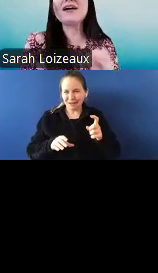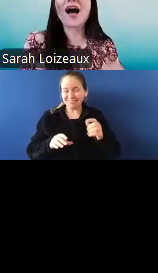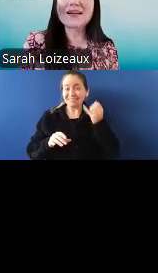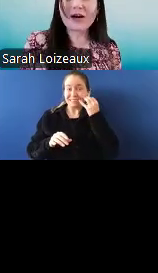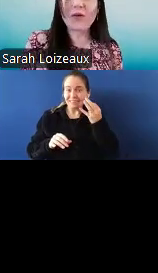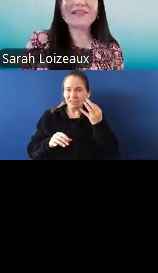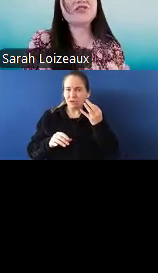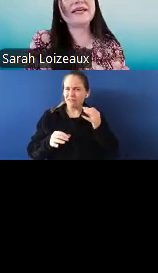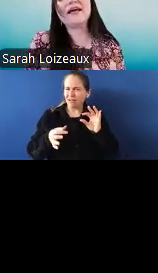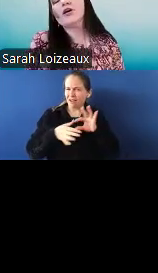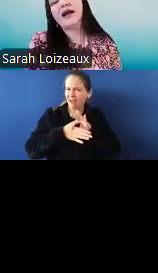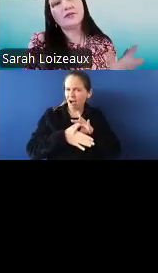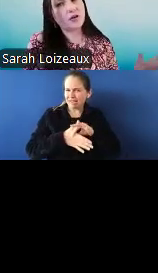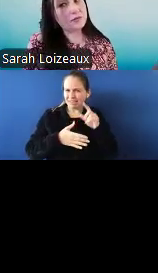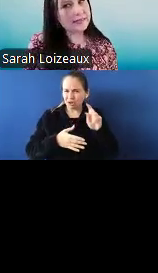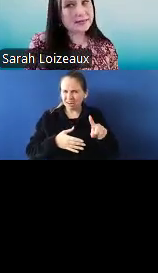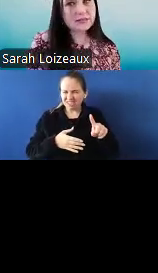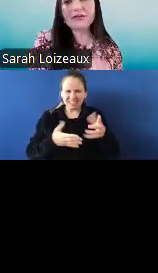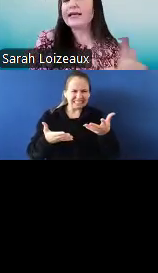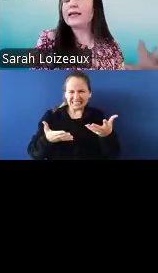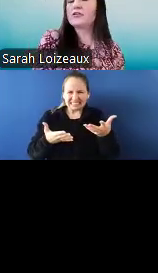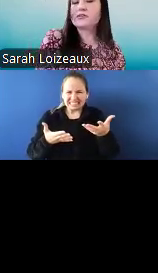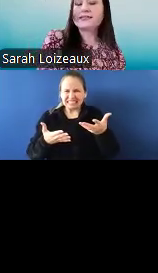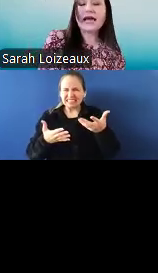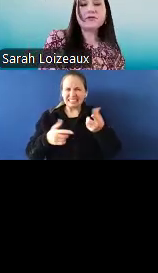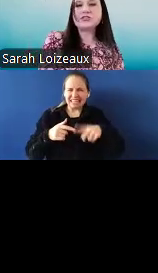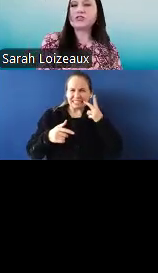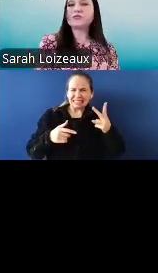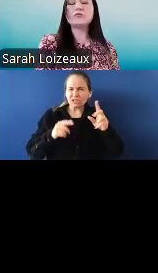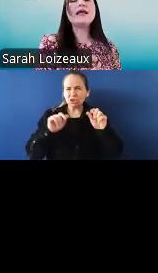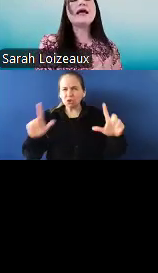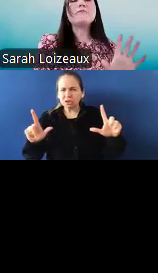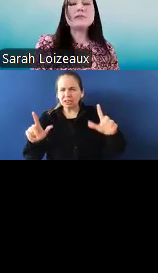a content question, you're having trouble seeing the screen or there's a sound issue,